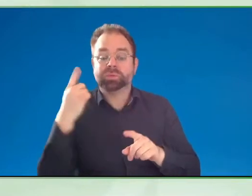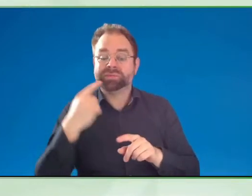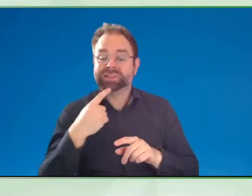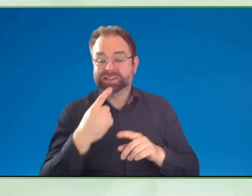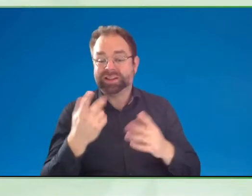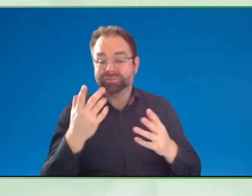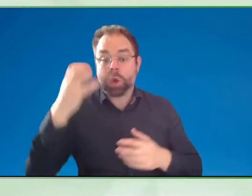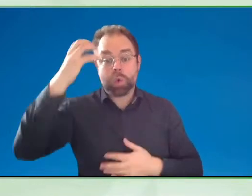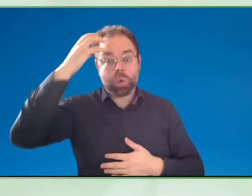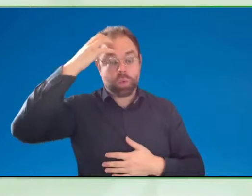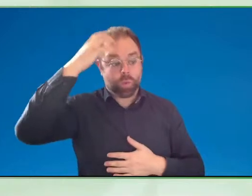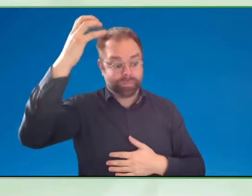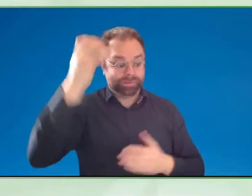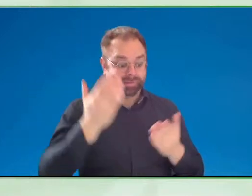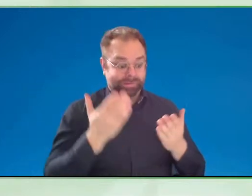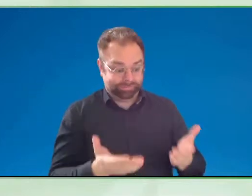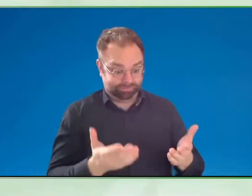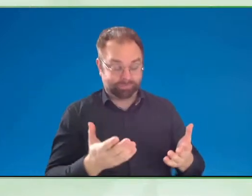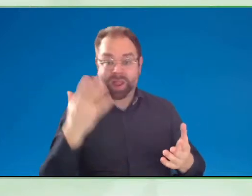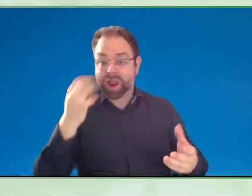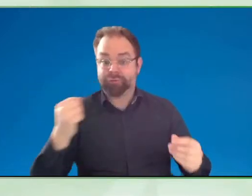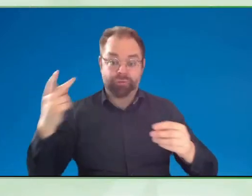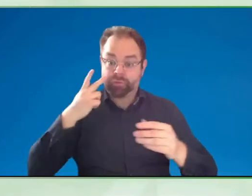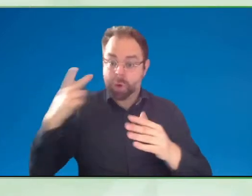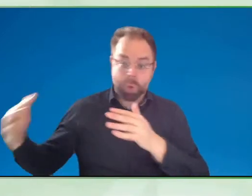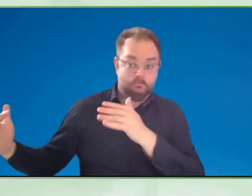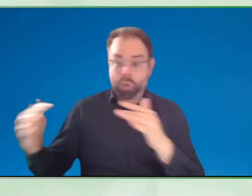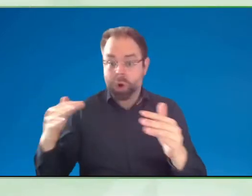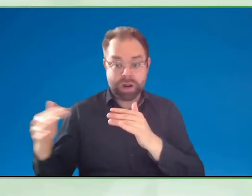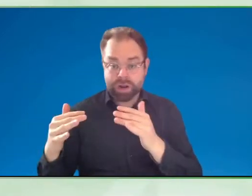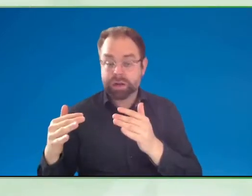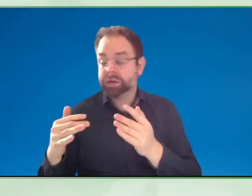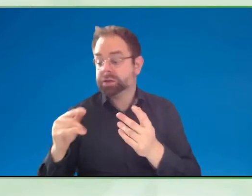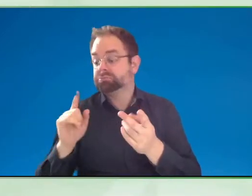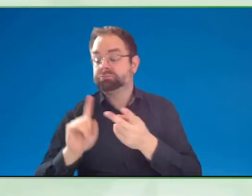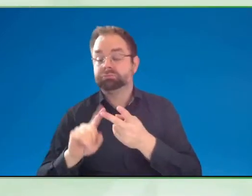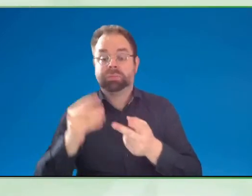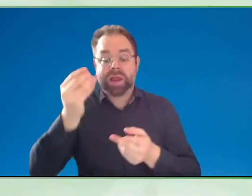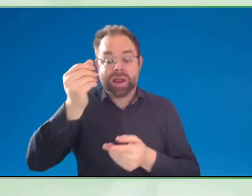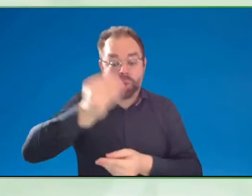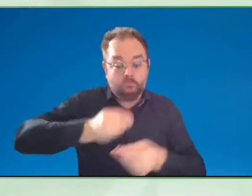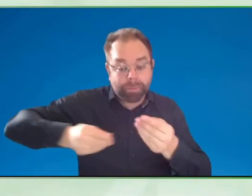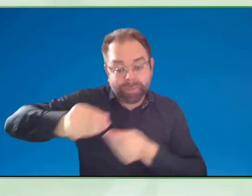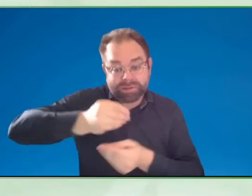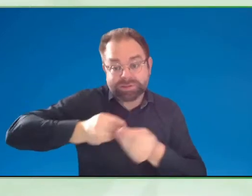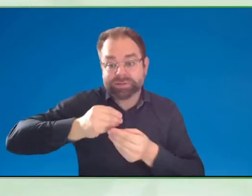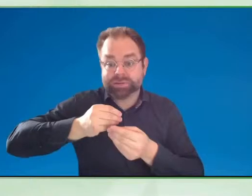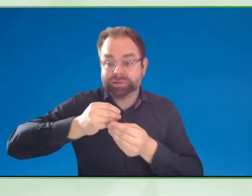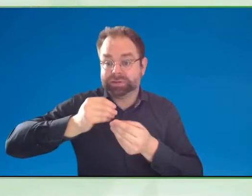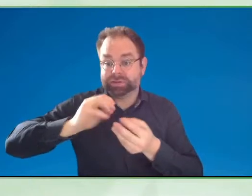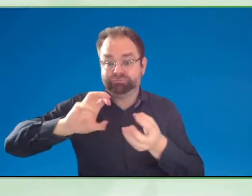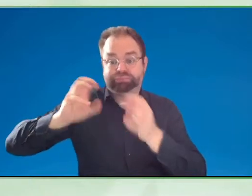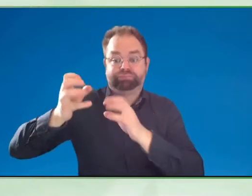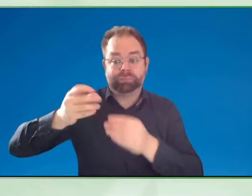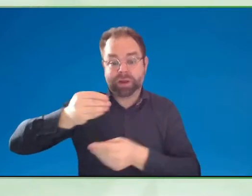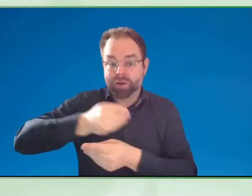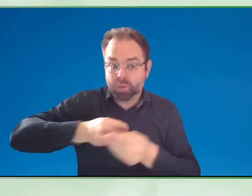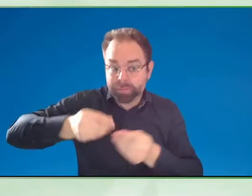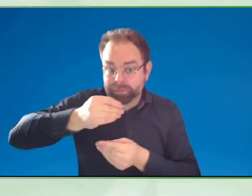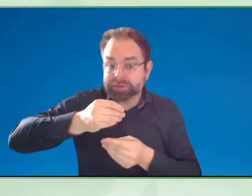As far as we advocated for this, because actually there is some kind of conflict between the two governments.